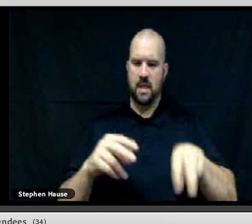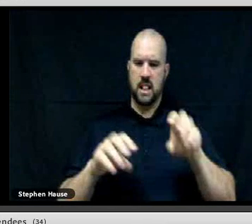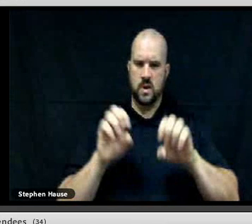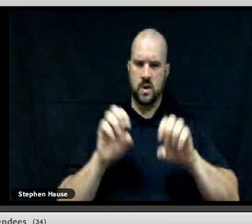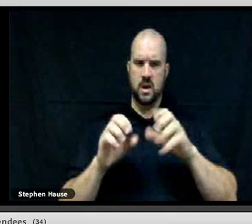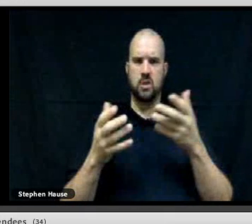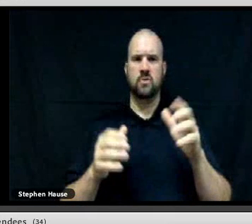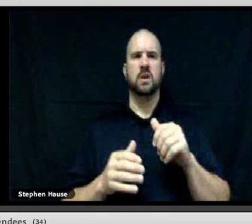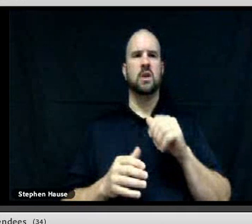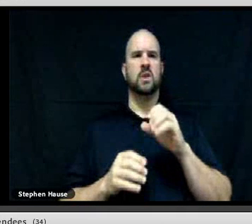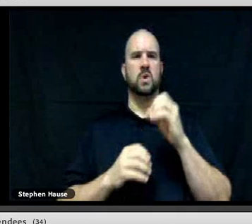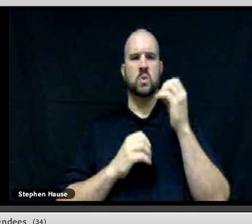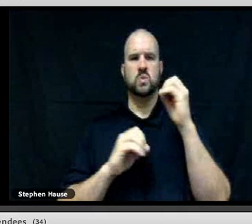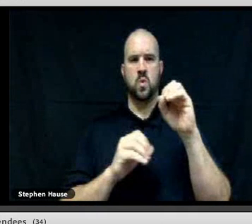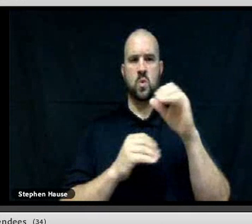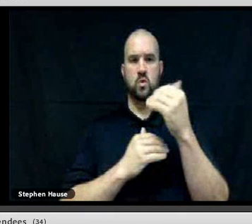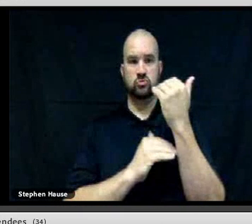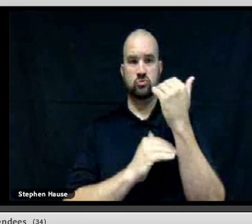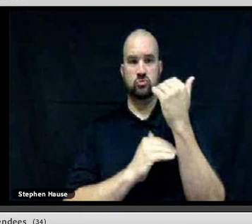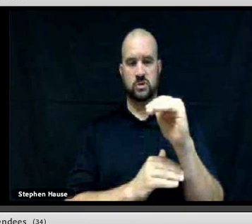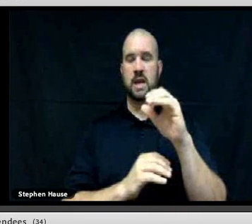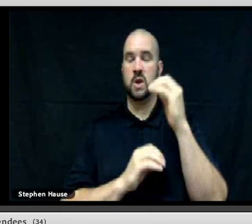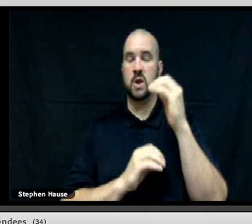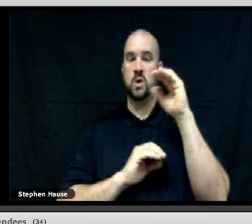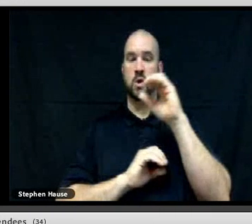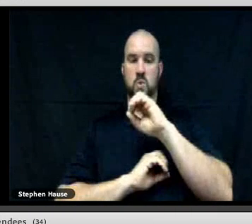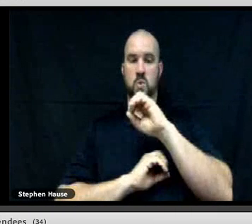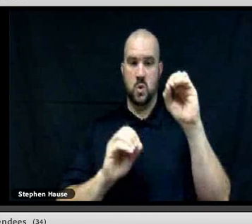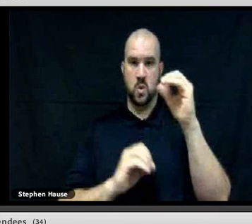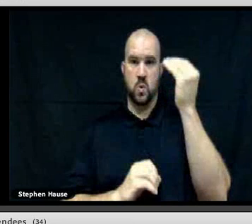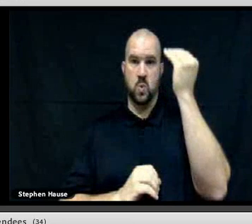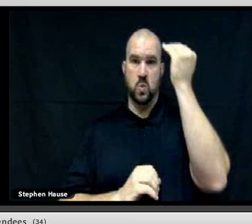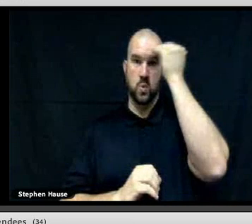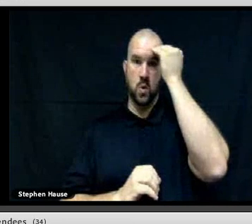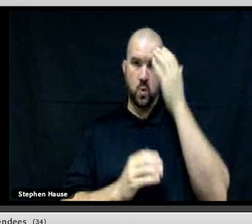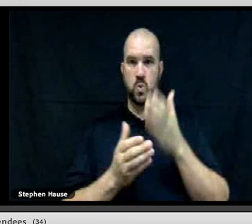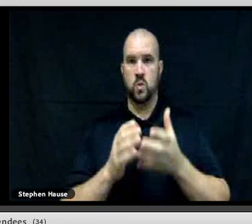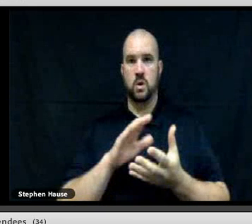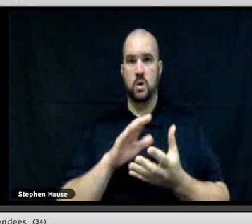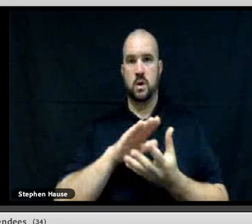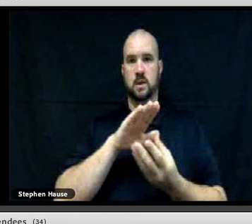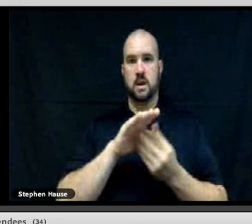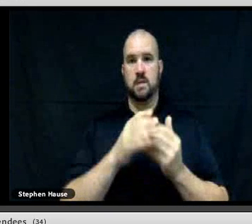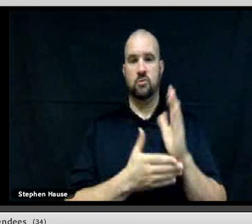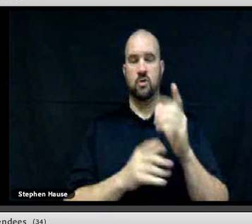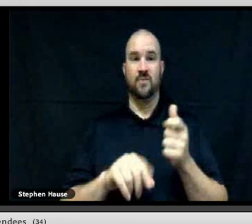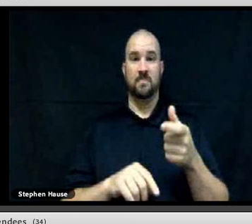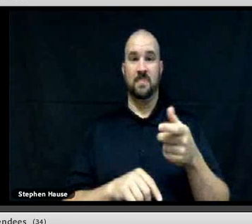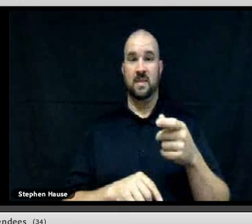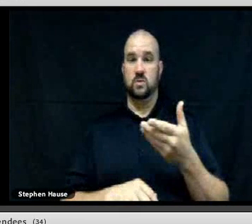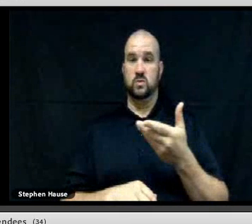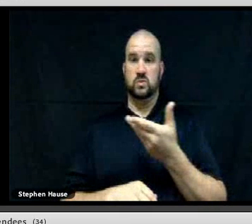Um, of these 12 Rights Statements, the ones that you're most likely going to be using are these 6.